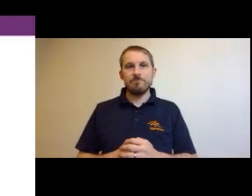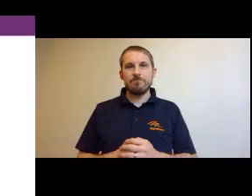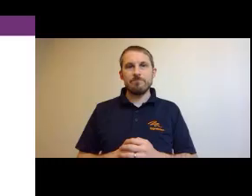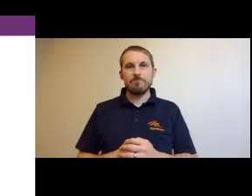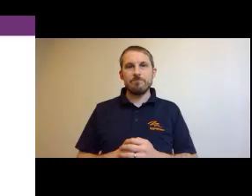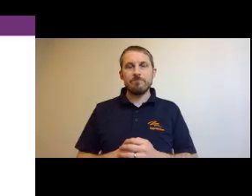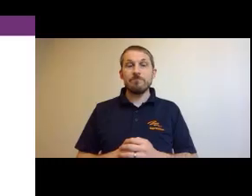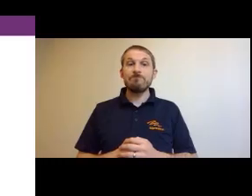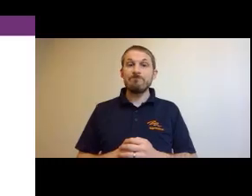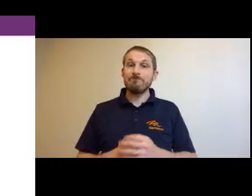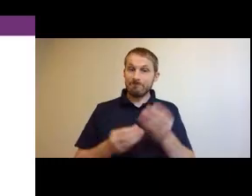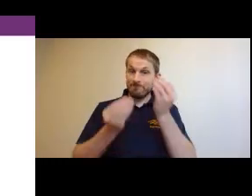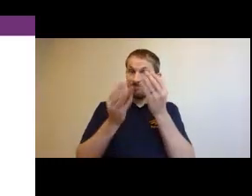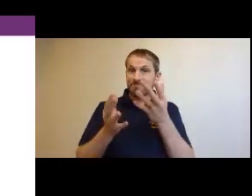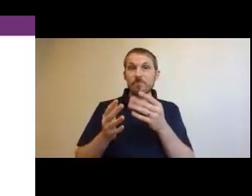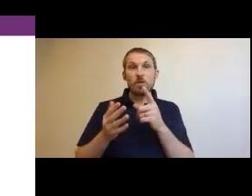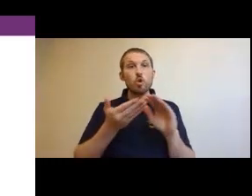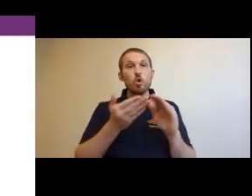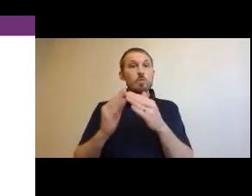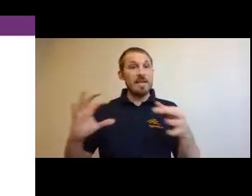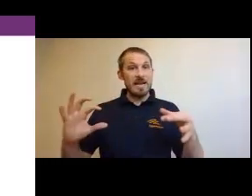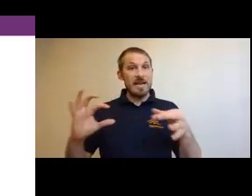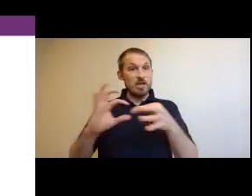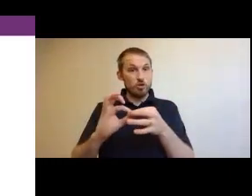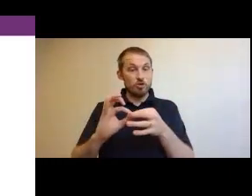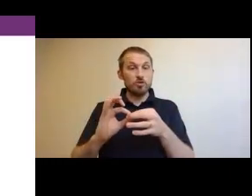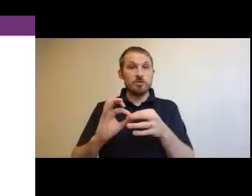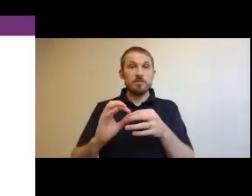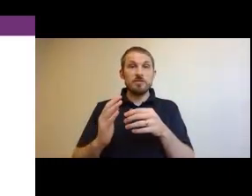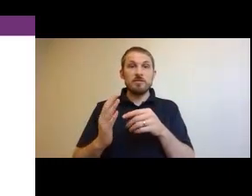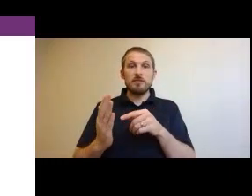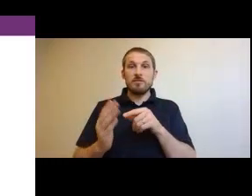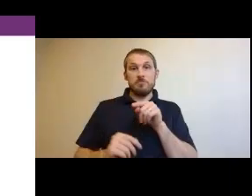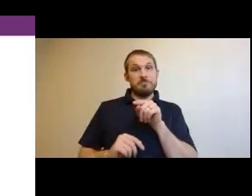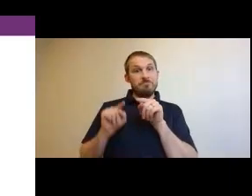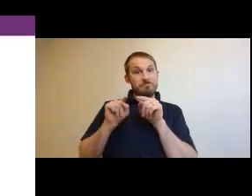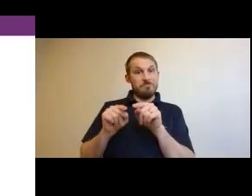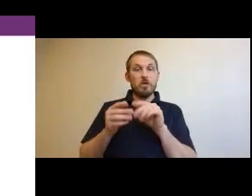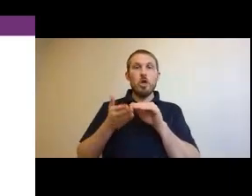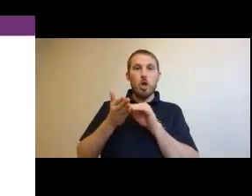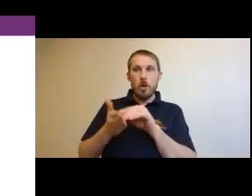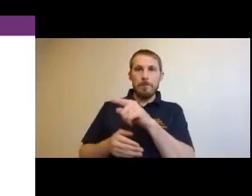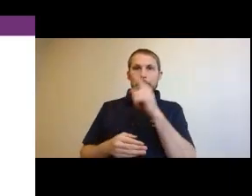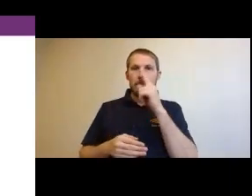Another part of community connections is helping people find the right information at the right time.